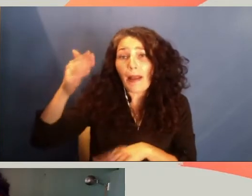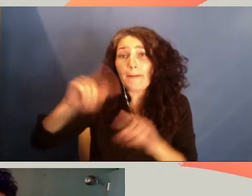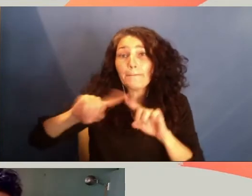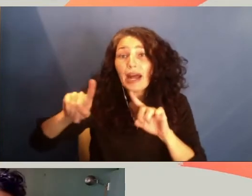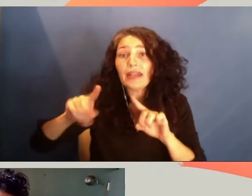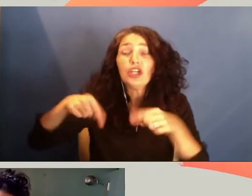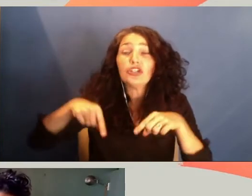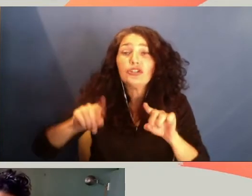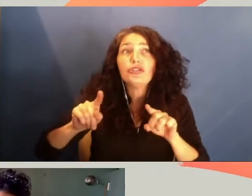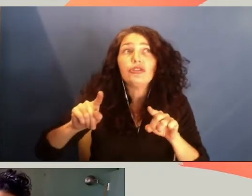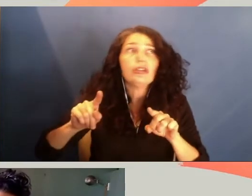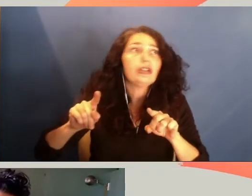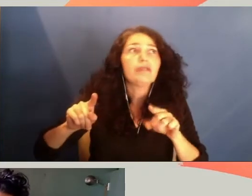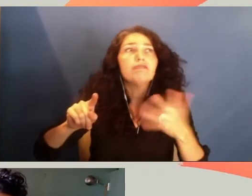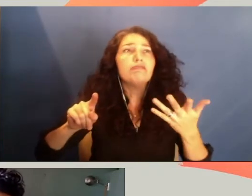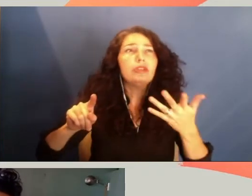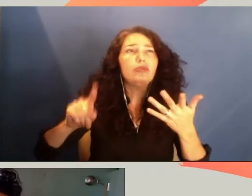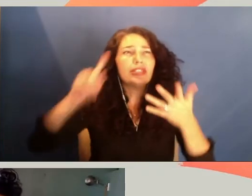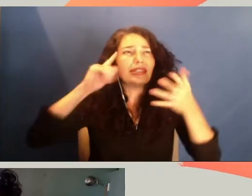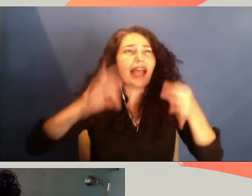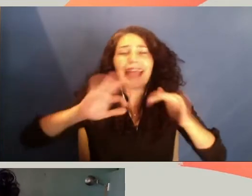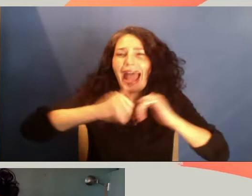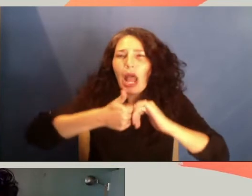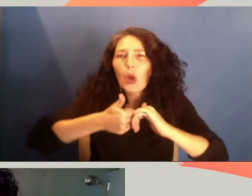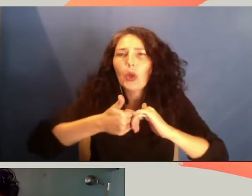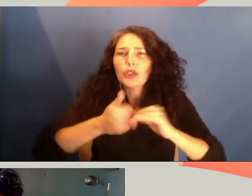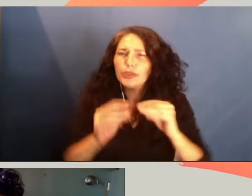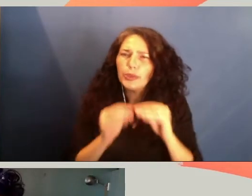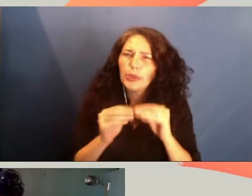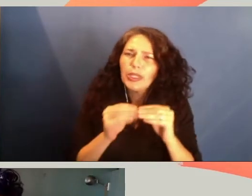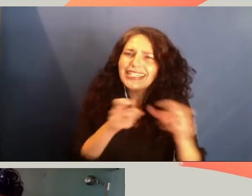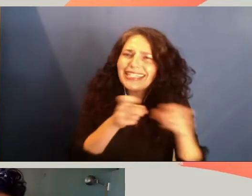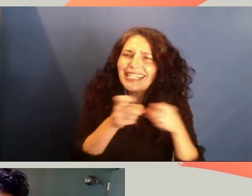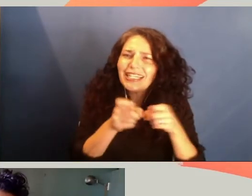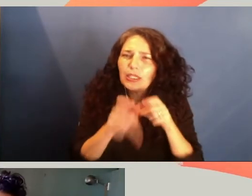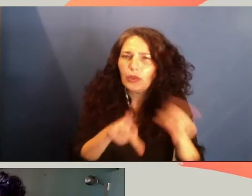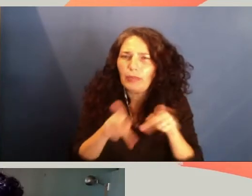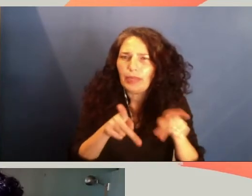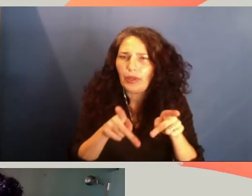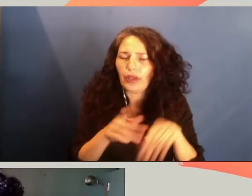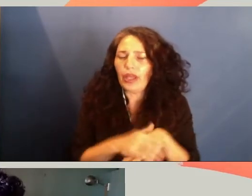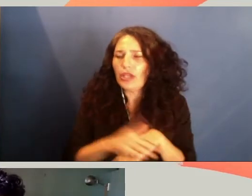In making "Disclosure", I was able to put into practice ideas and dreams that I've been cultivating